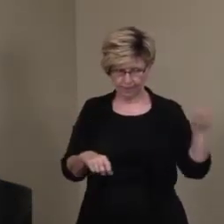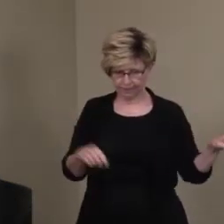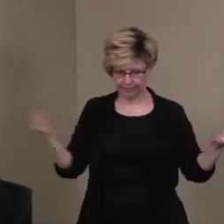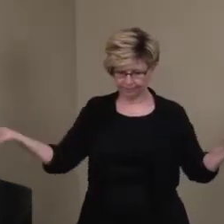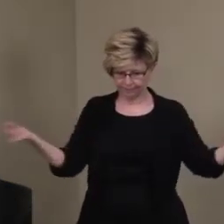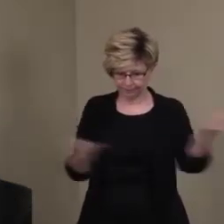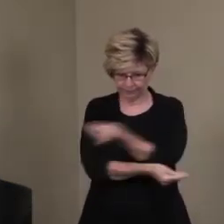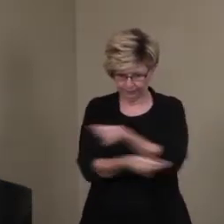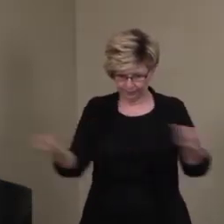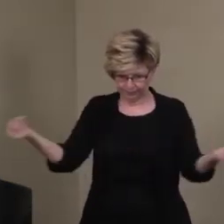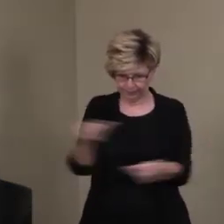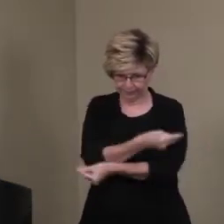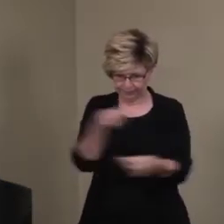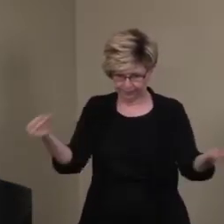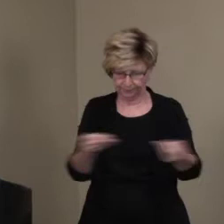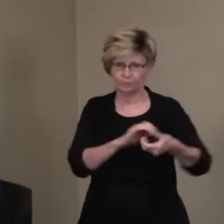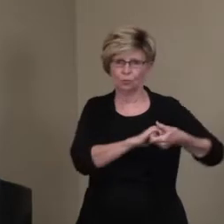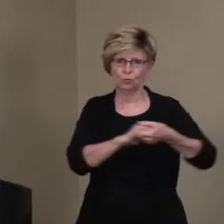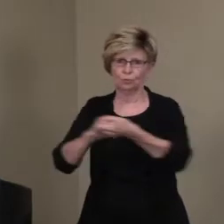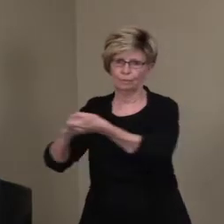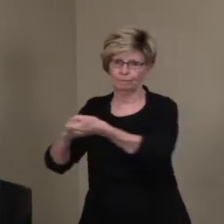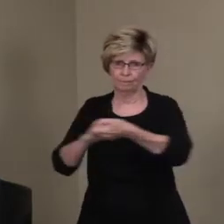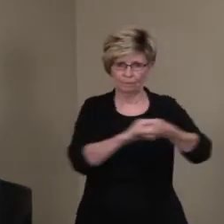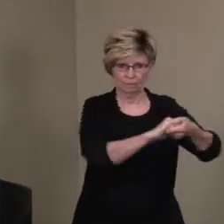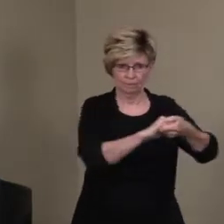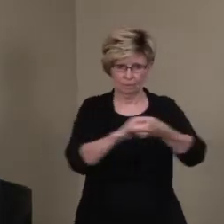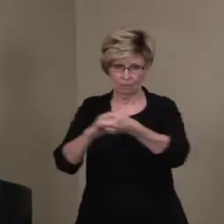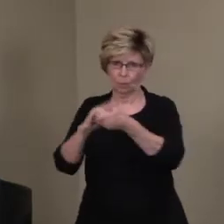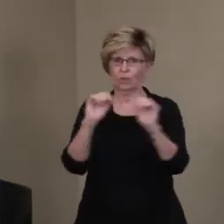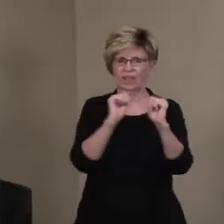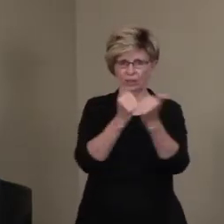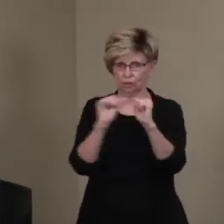another agency will be able to help fill in some of those gaps and work and